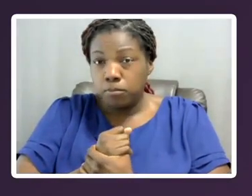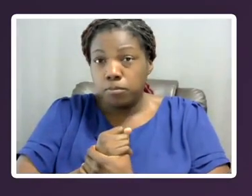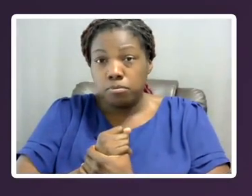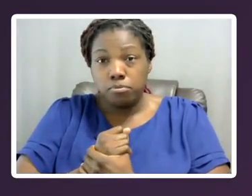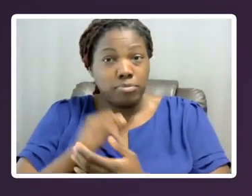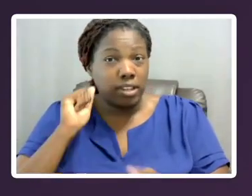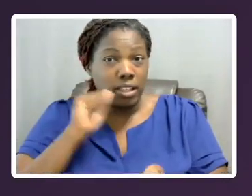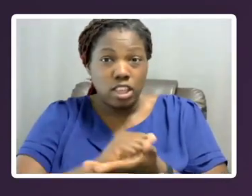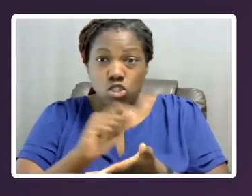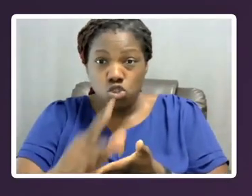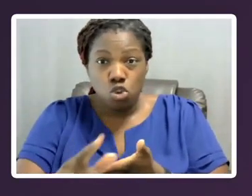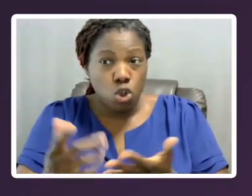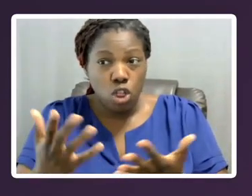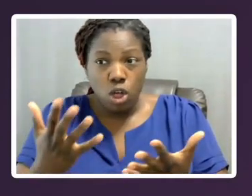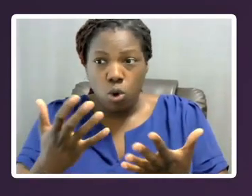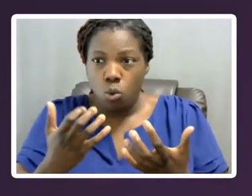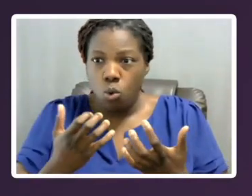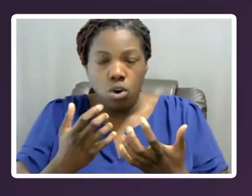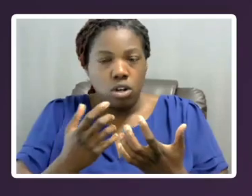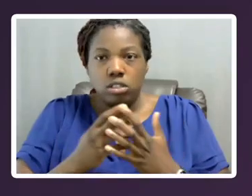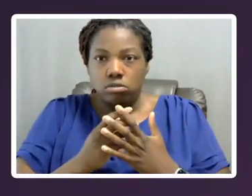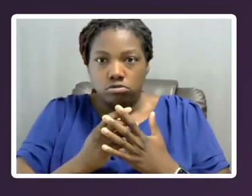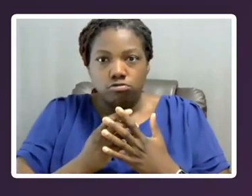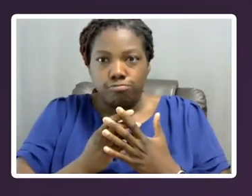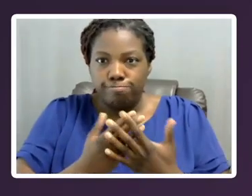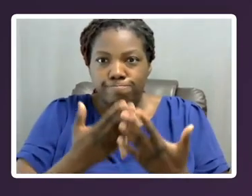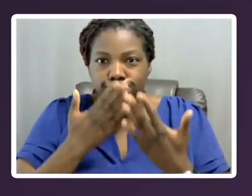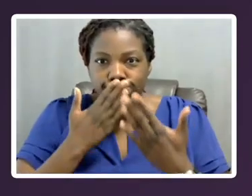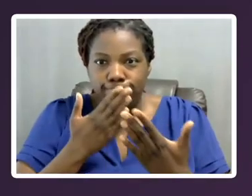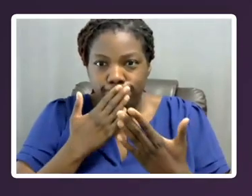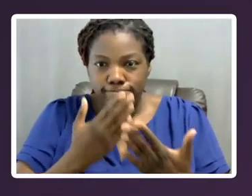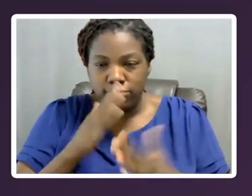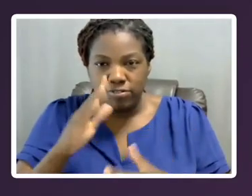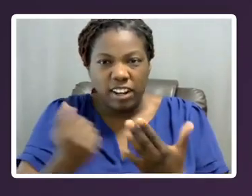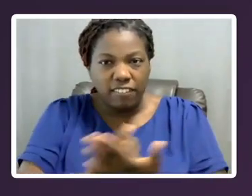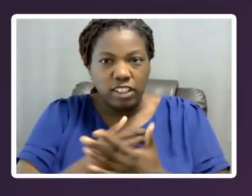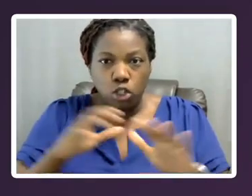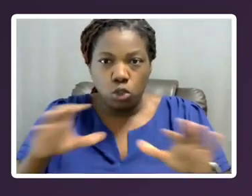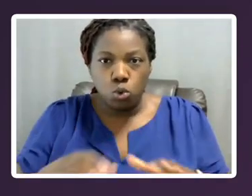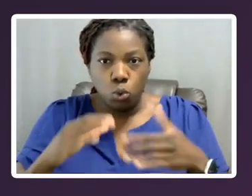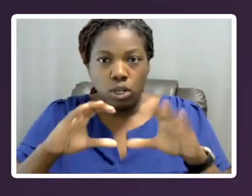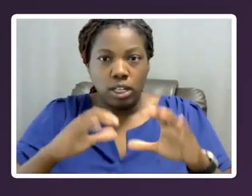to extend my heartfelt thanks for all that you do in the classroom. You really are our allies,